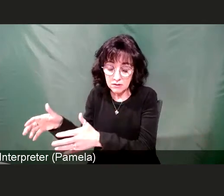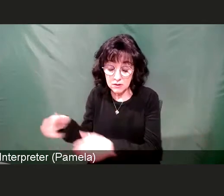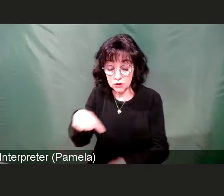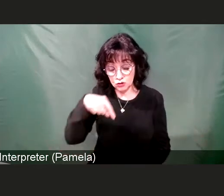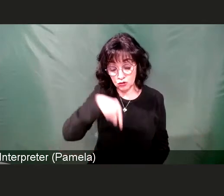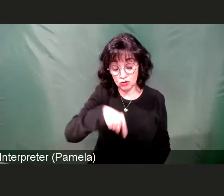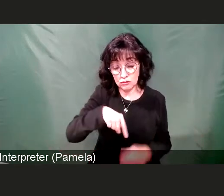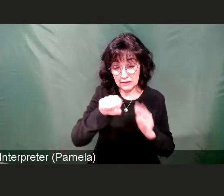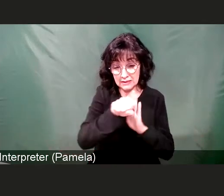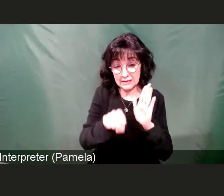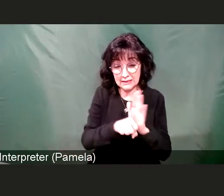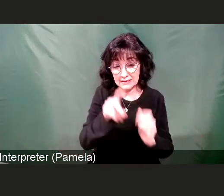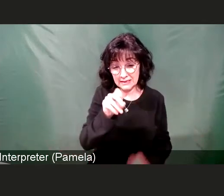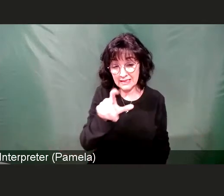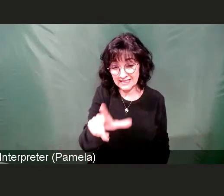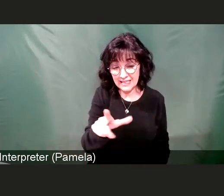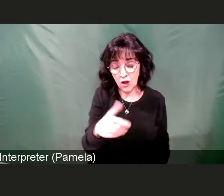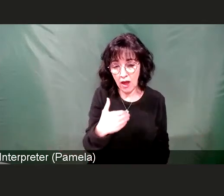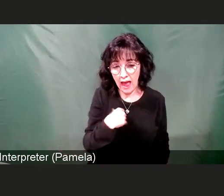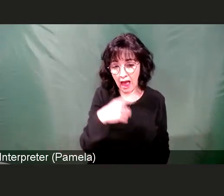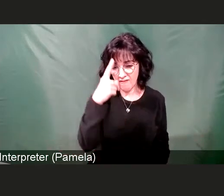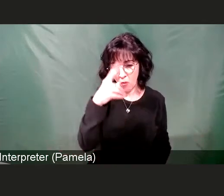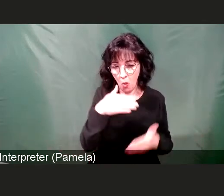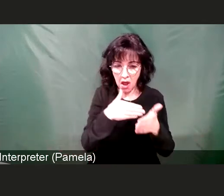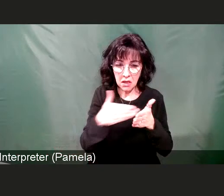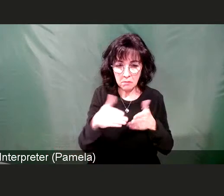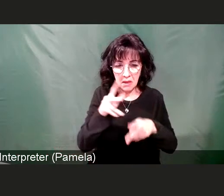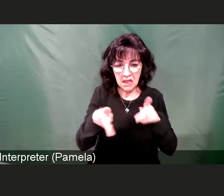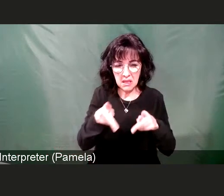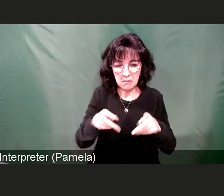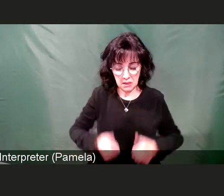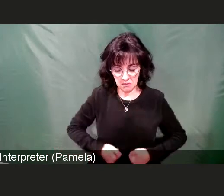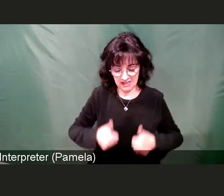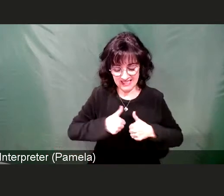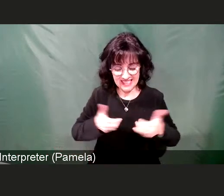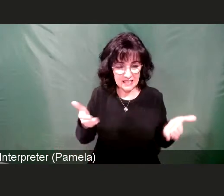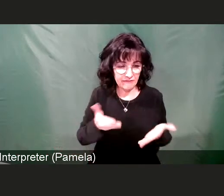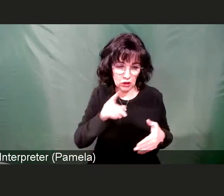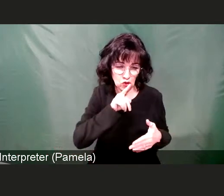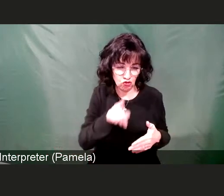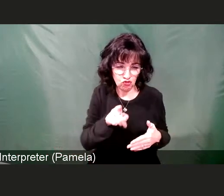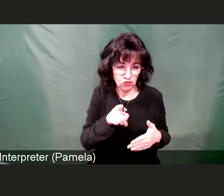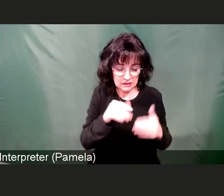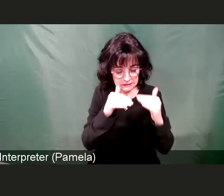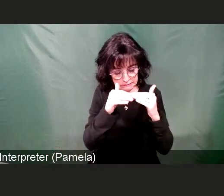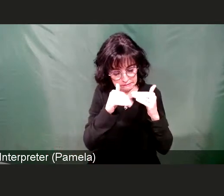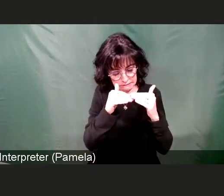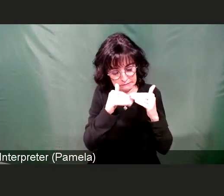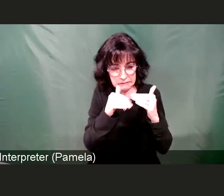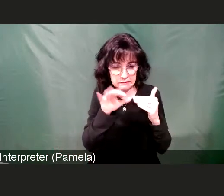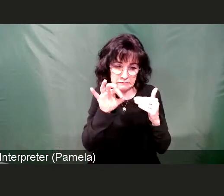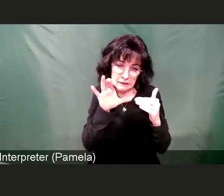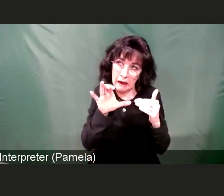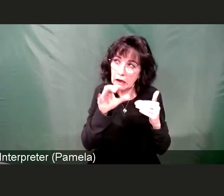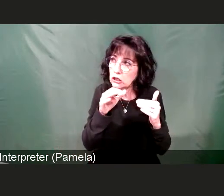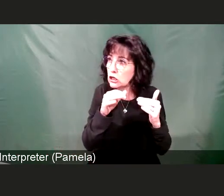we have about a million people that live here. We're just shy of a million people in the most recent census data.